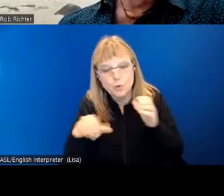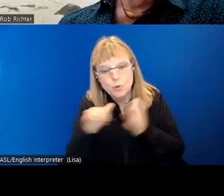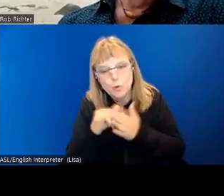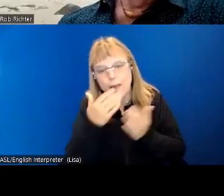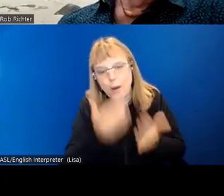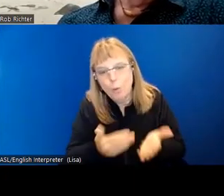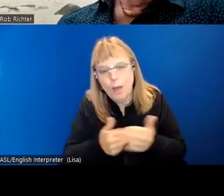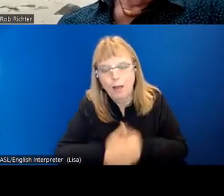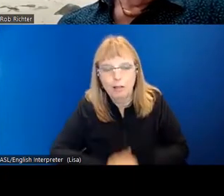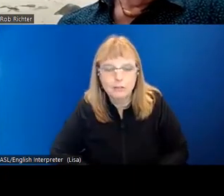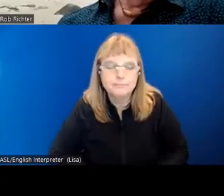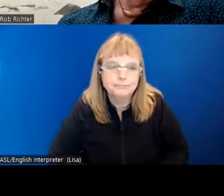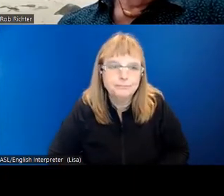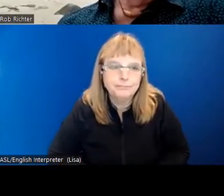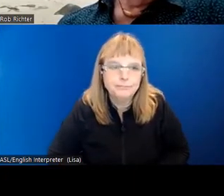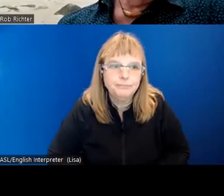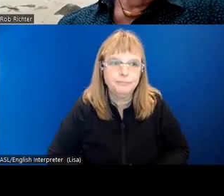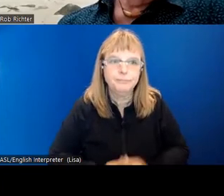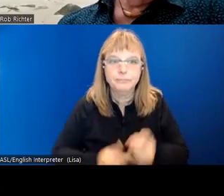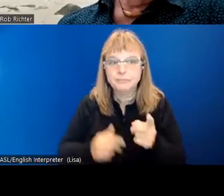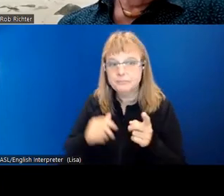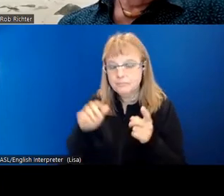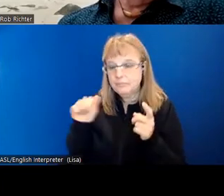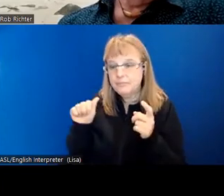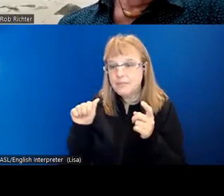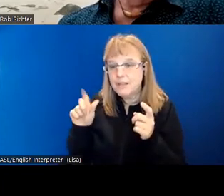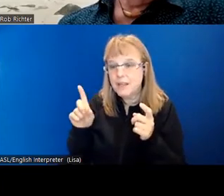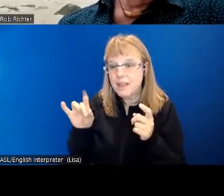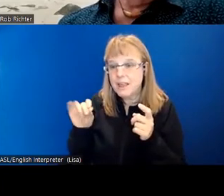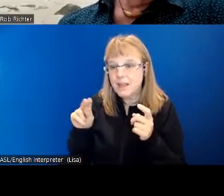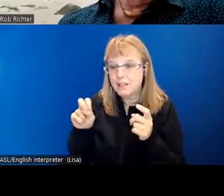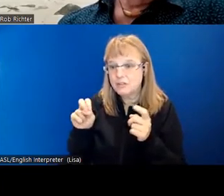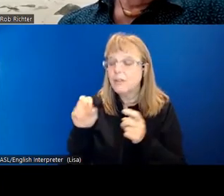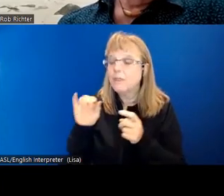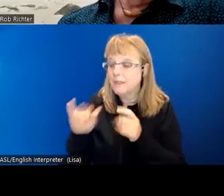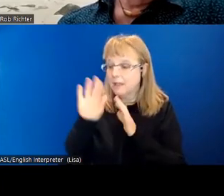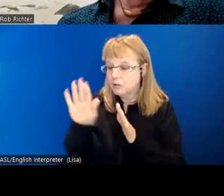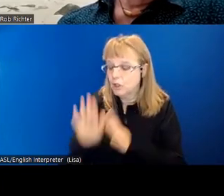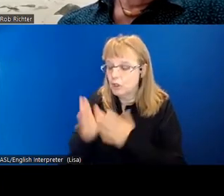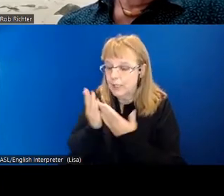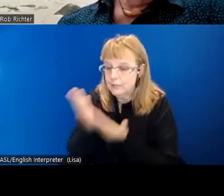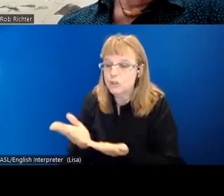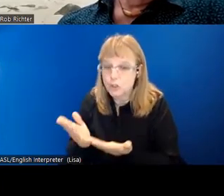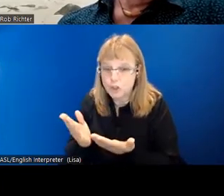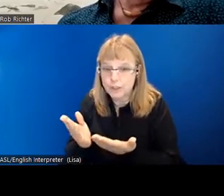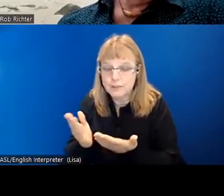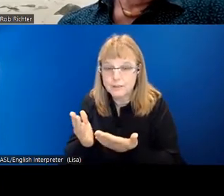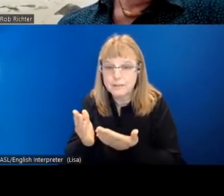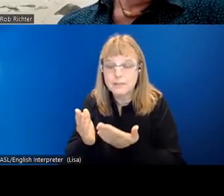Yep, I think that's a great suggestion and you gave me a perfect place to plug our CreativeGround website,